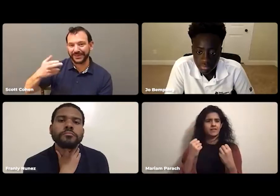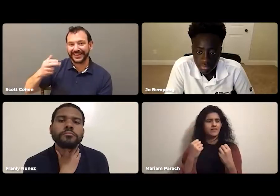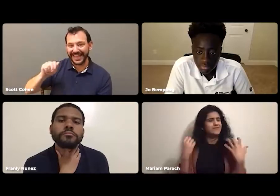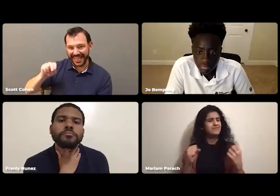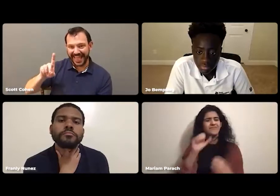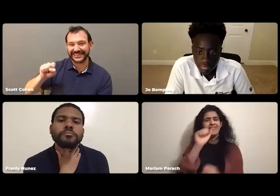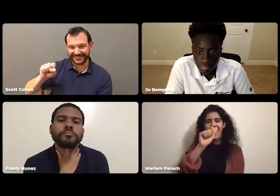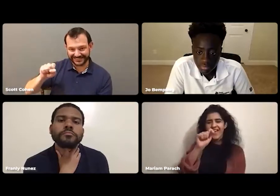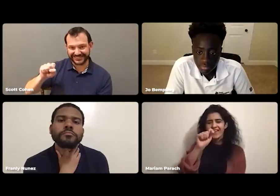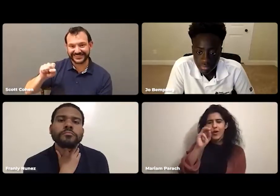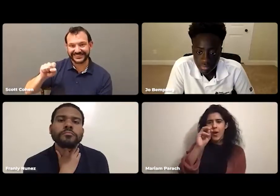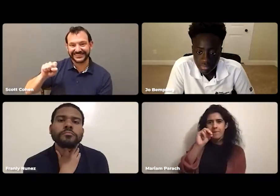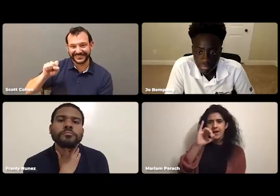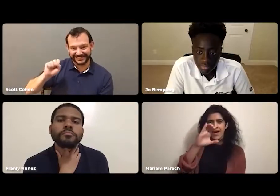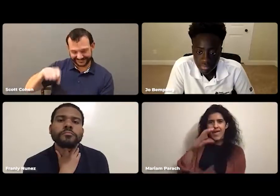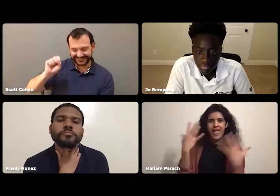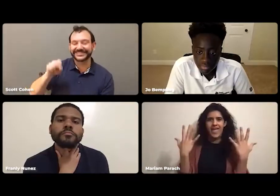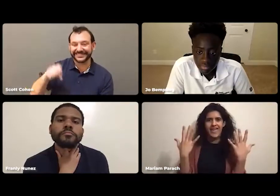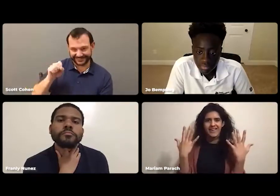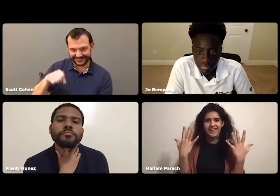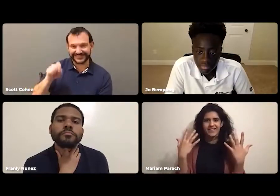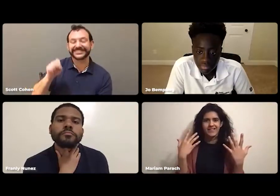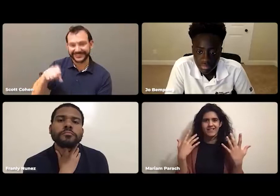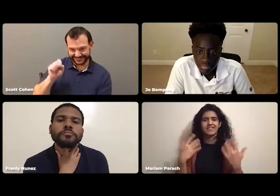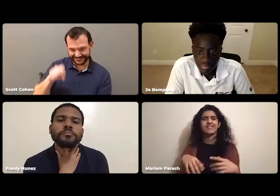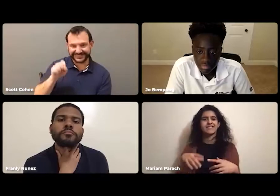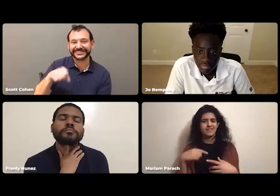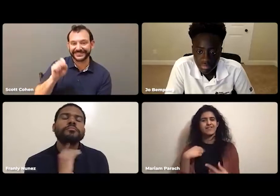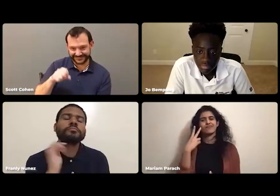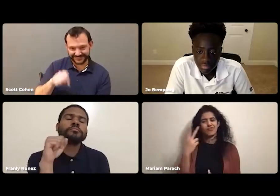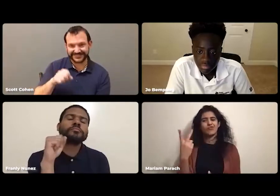Atomic Hands.